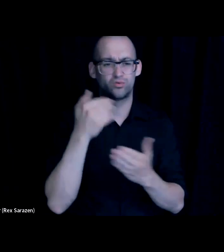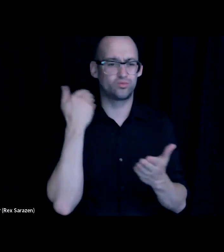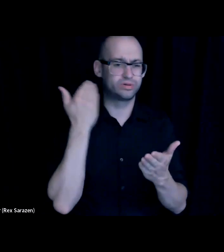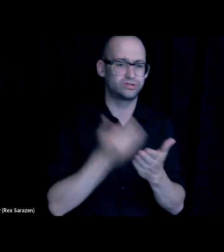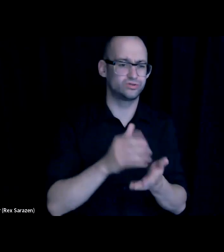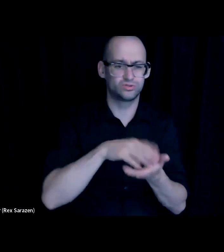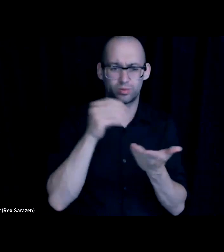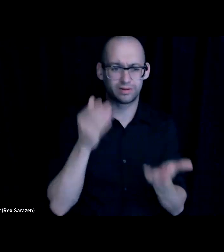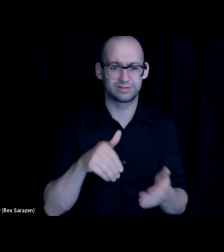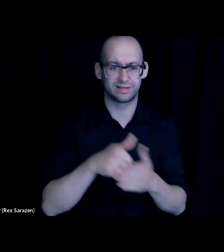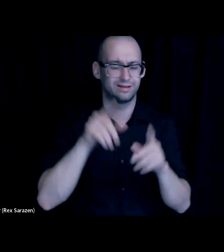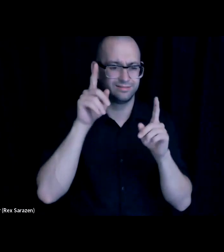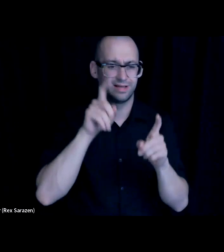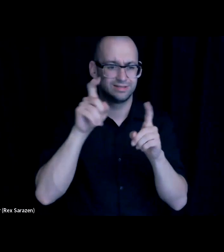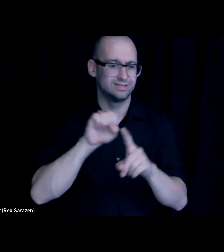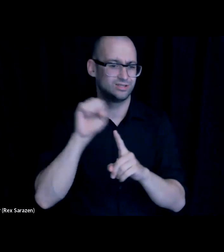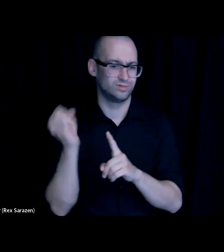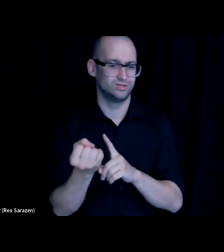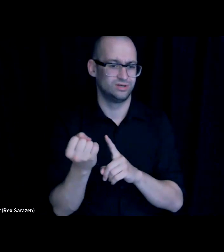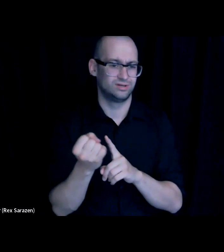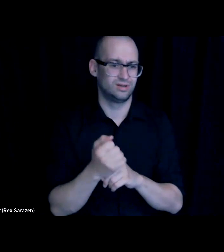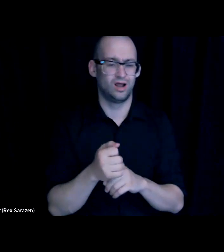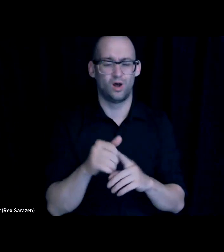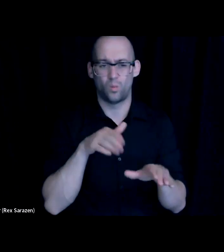situation? How do you reach your students when they walk through the door so beyond